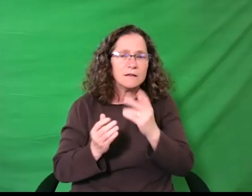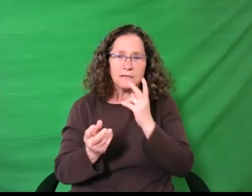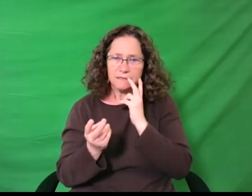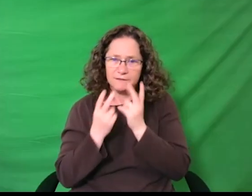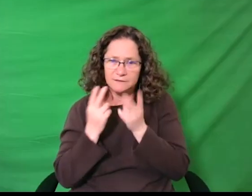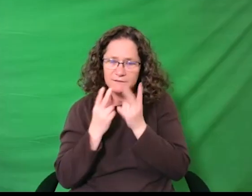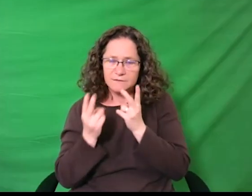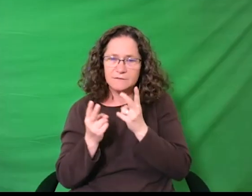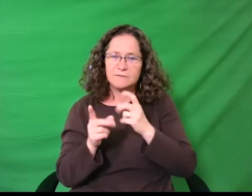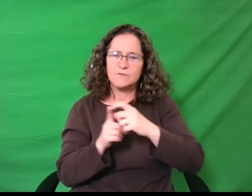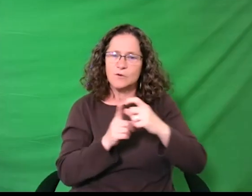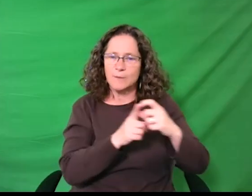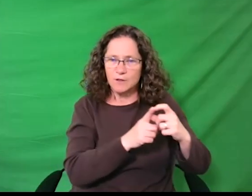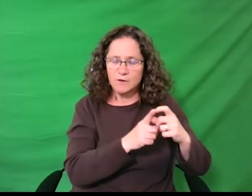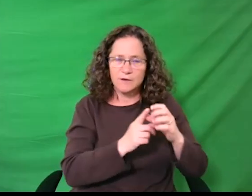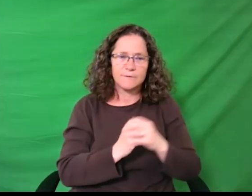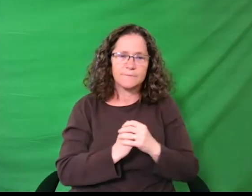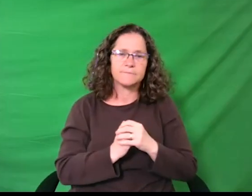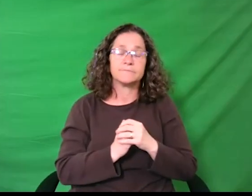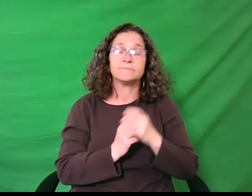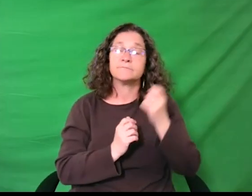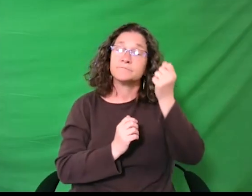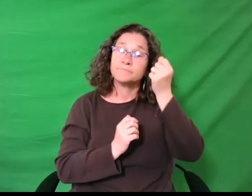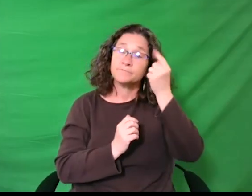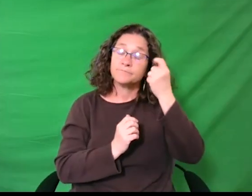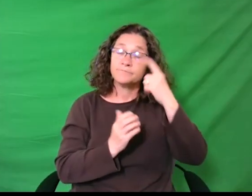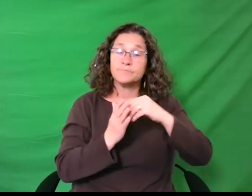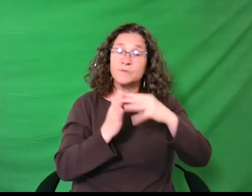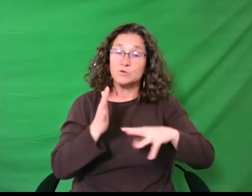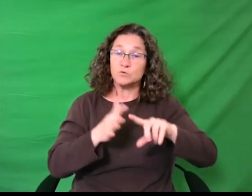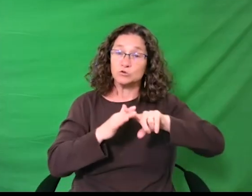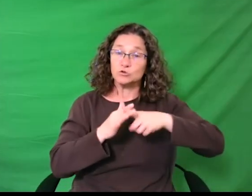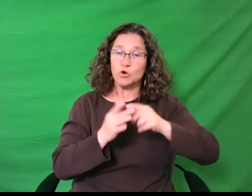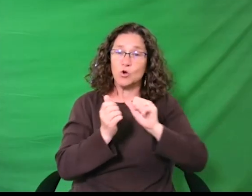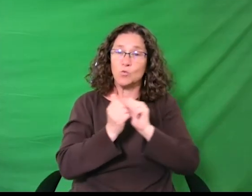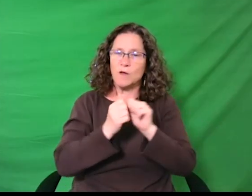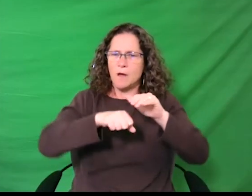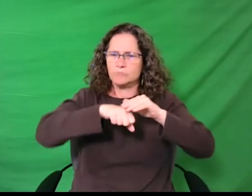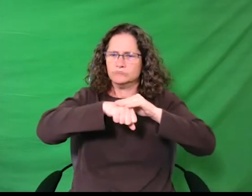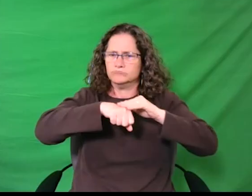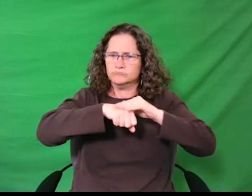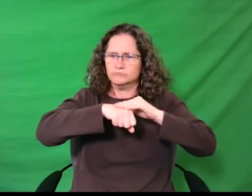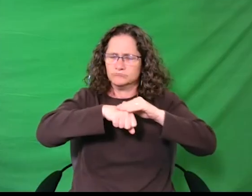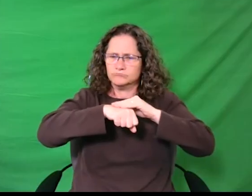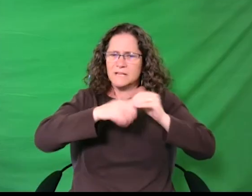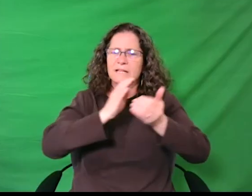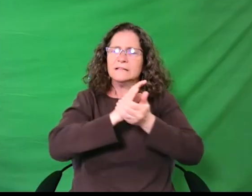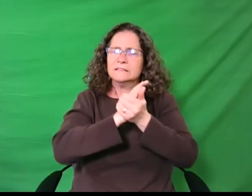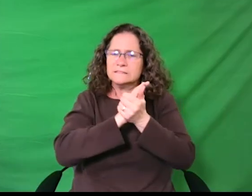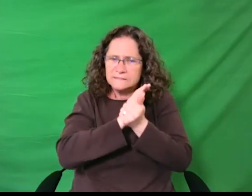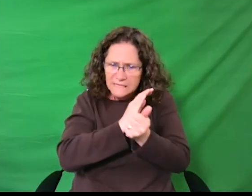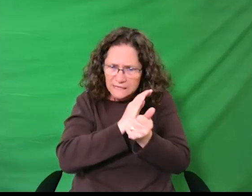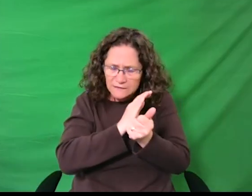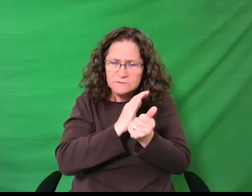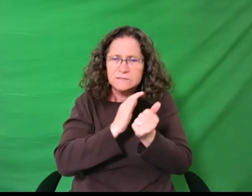Kids start out with very basic level skills in these areas. And then they become increasingly strategic